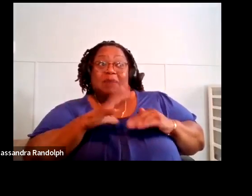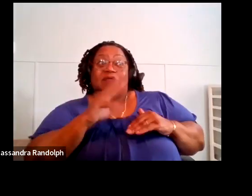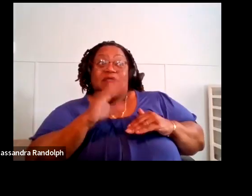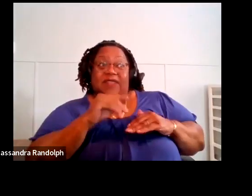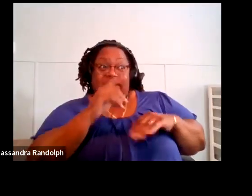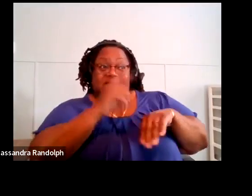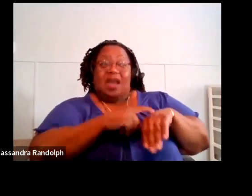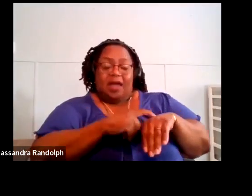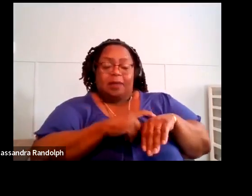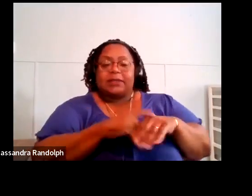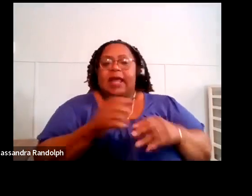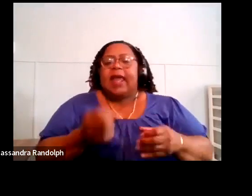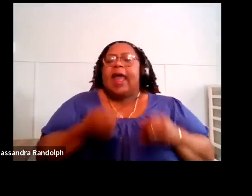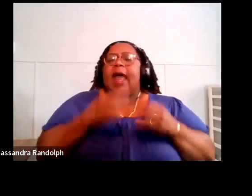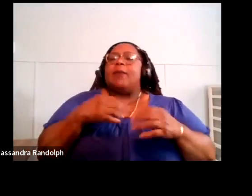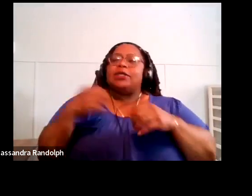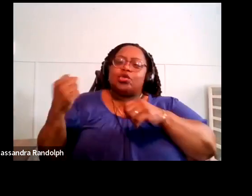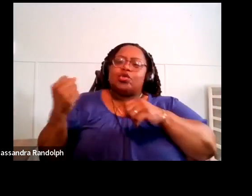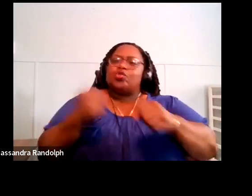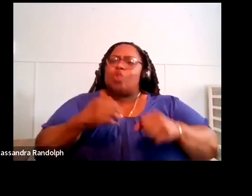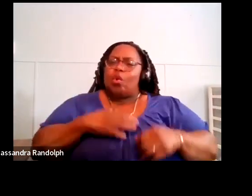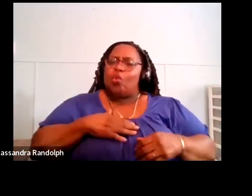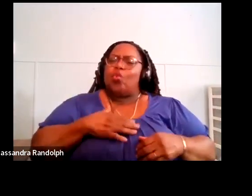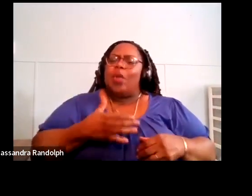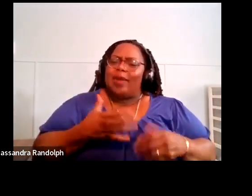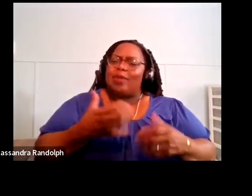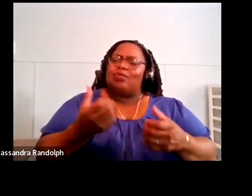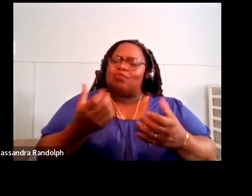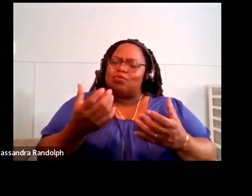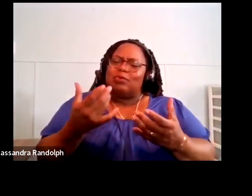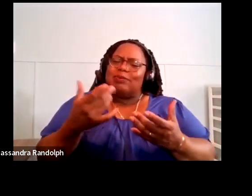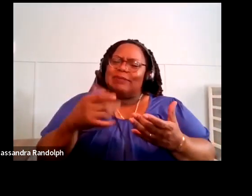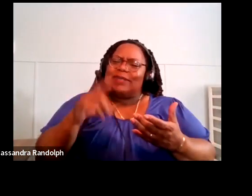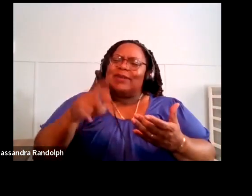touring me around said women who leave here are told no for